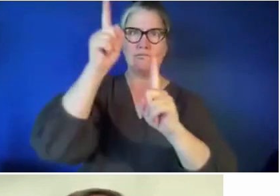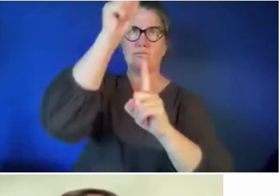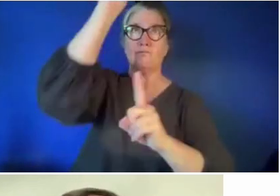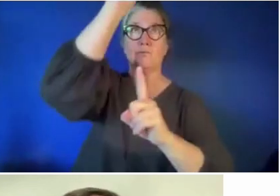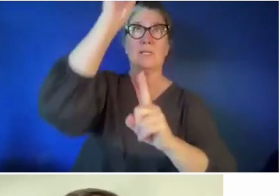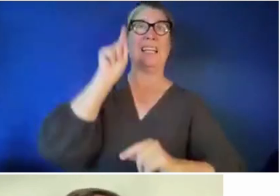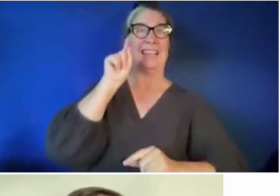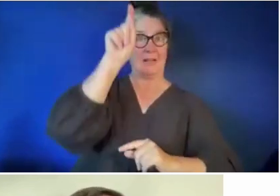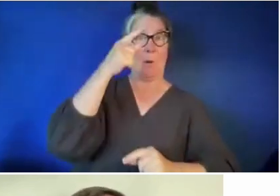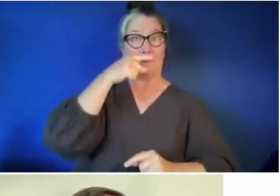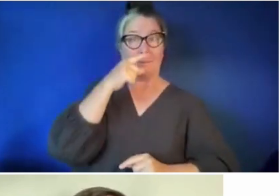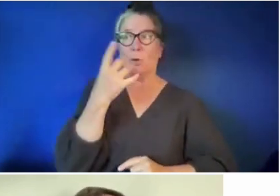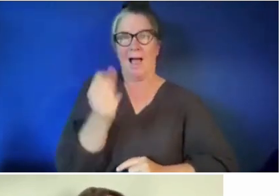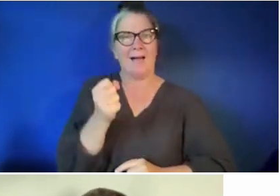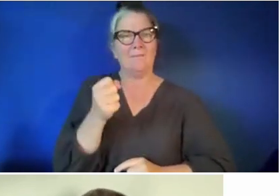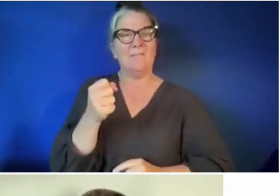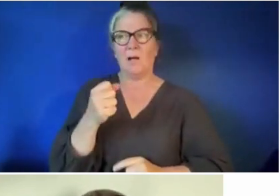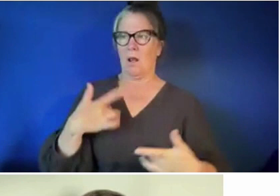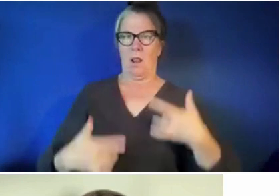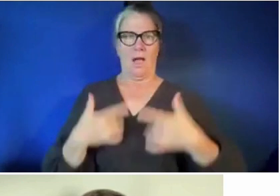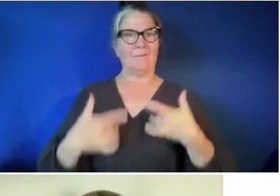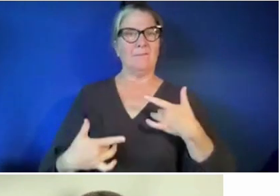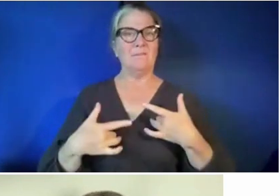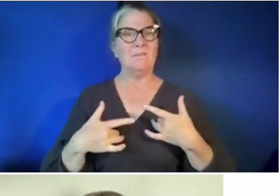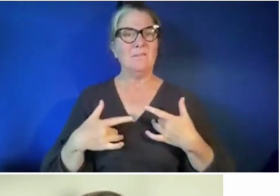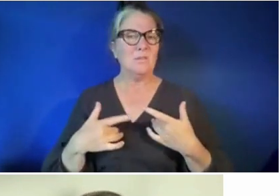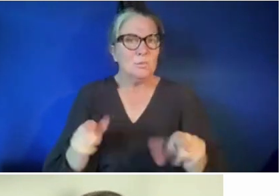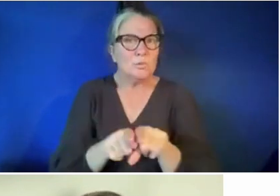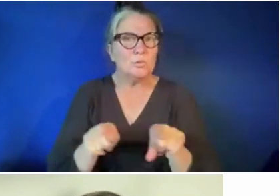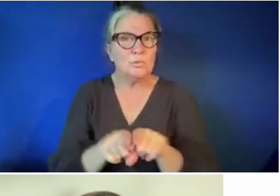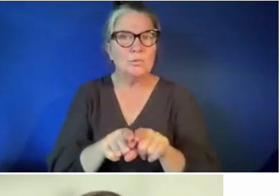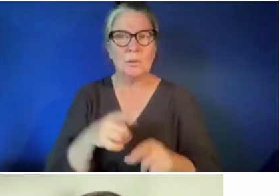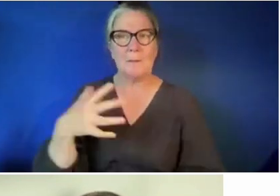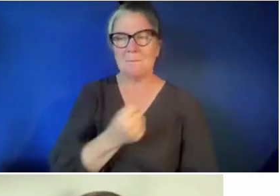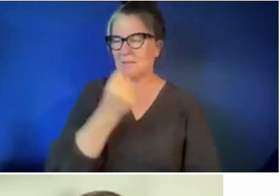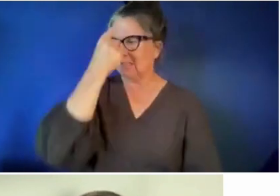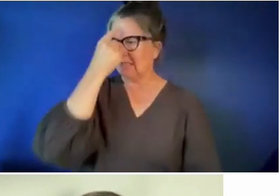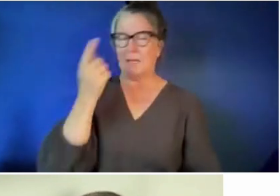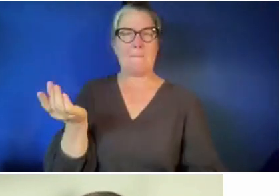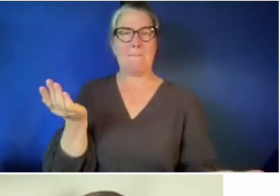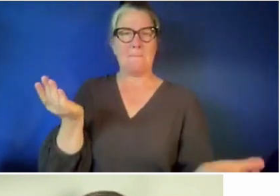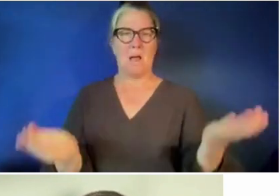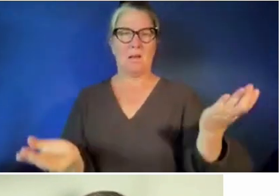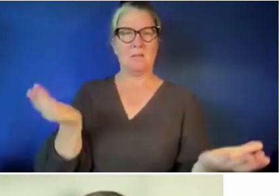So that's just some practical things from me. I do like that thread of everyone has things outside of work,